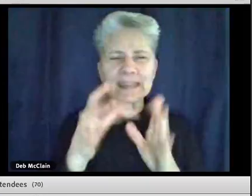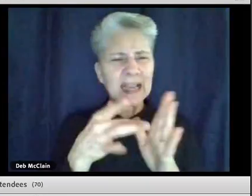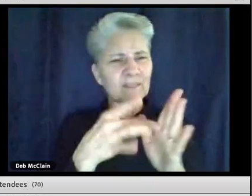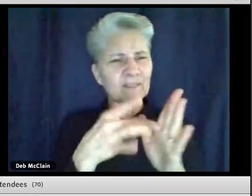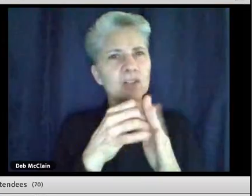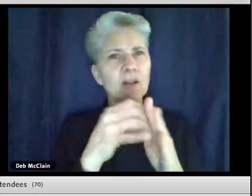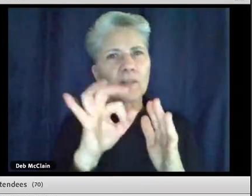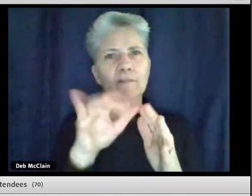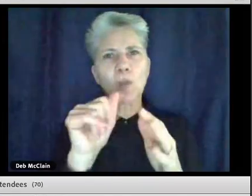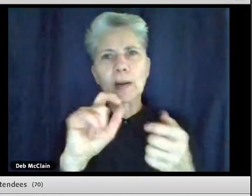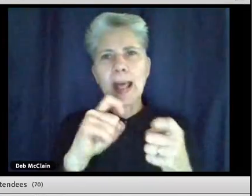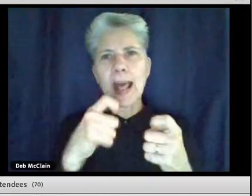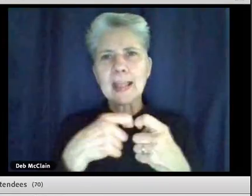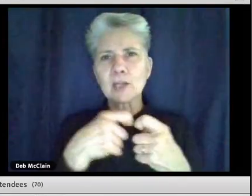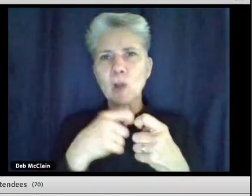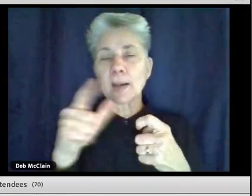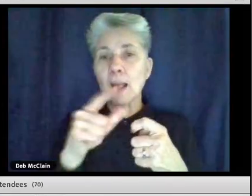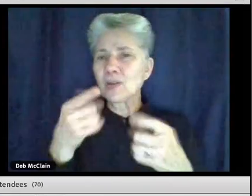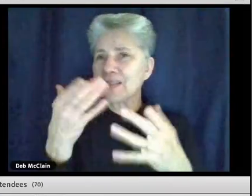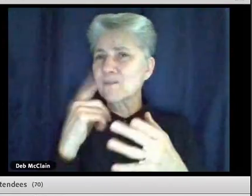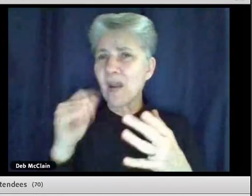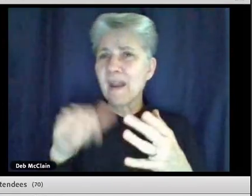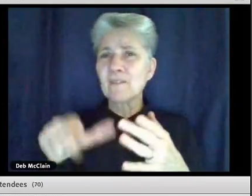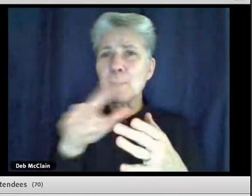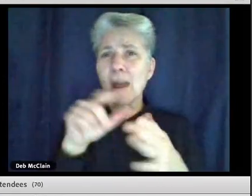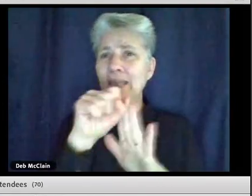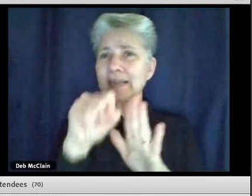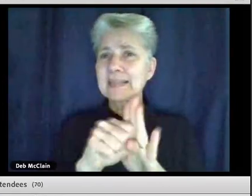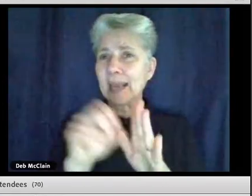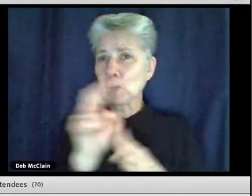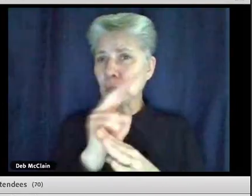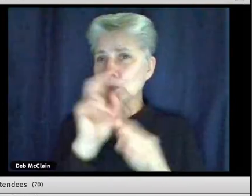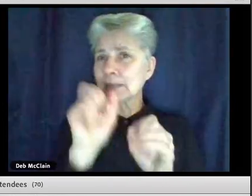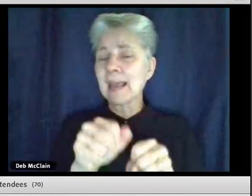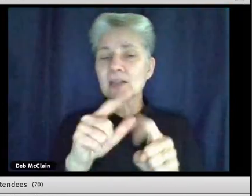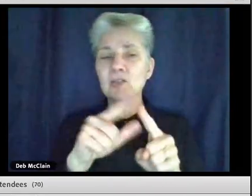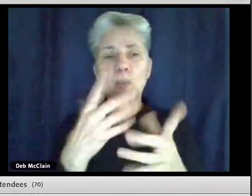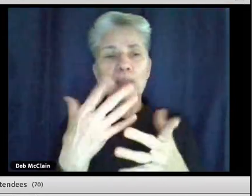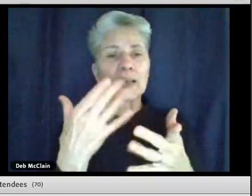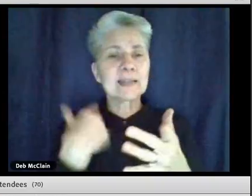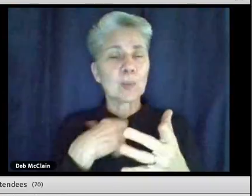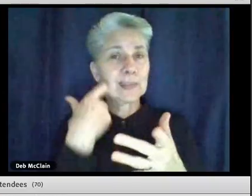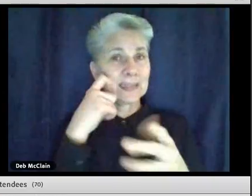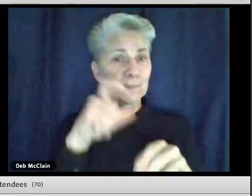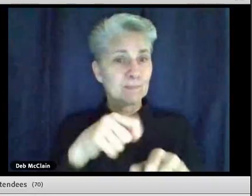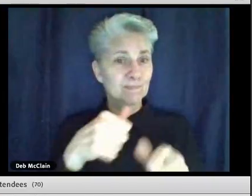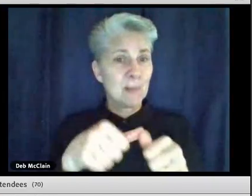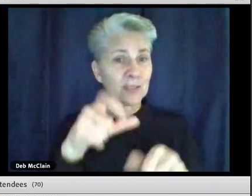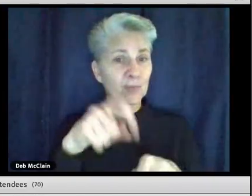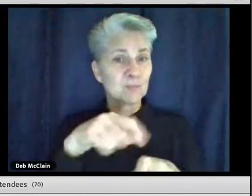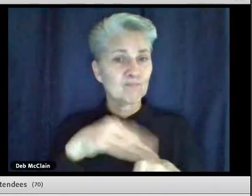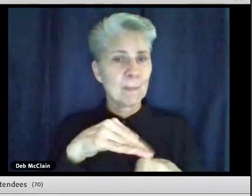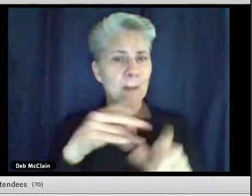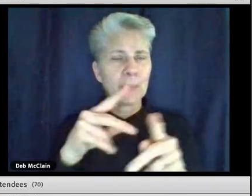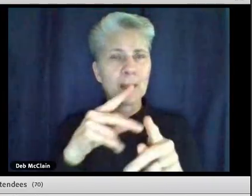You know, you could have a virtual tea. You know, take advantage of the Florida Electronic Library. That's there for everybody in the state